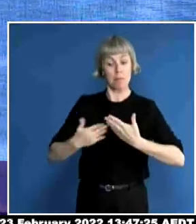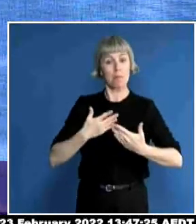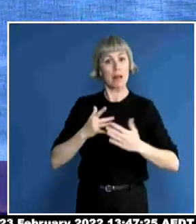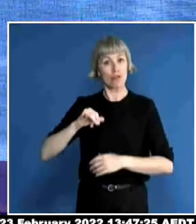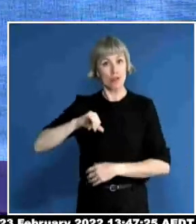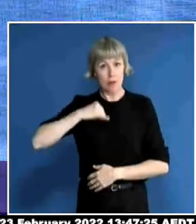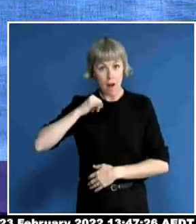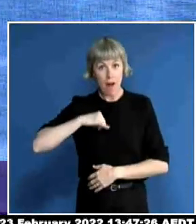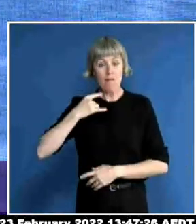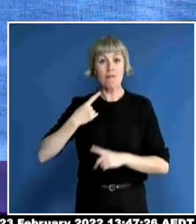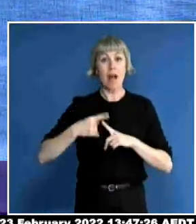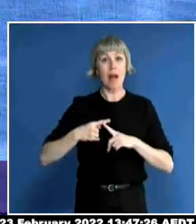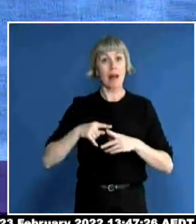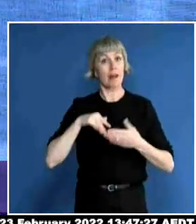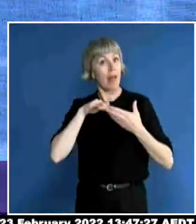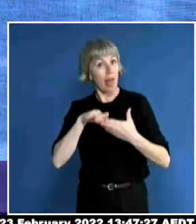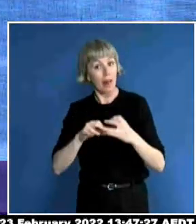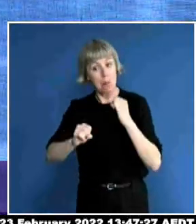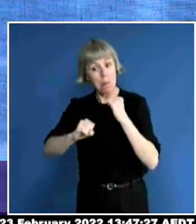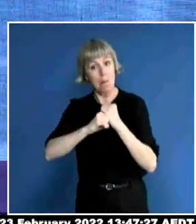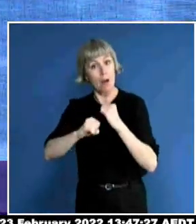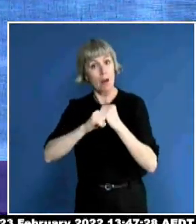Yes, yes.